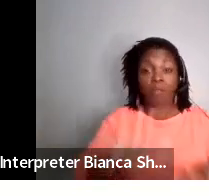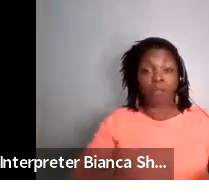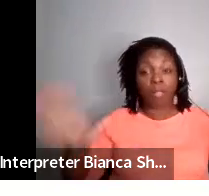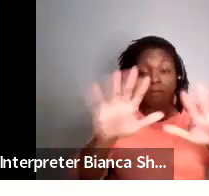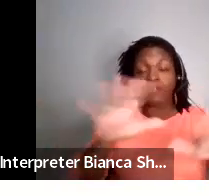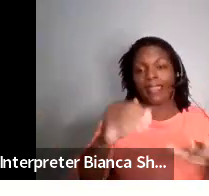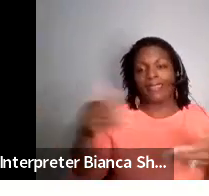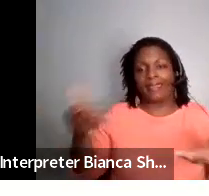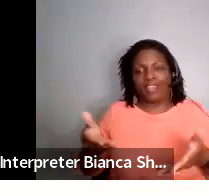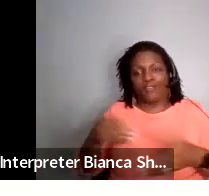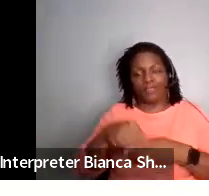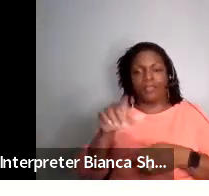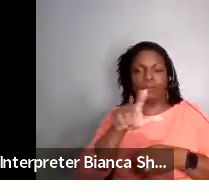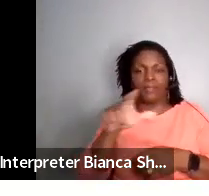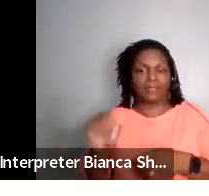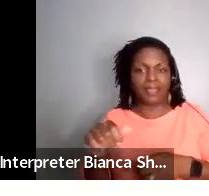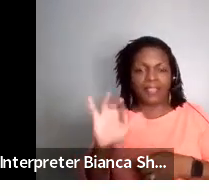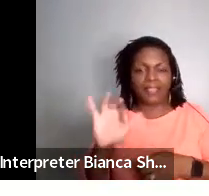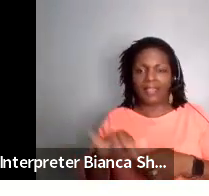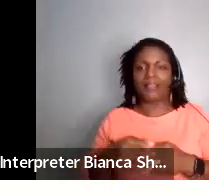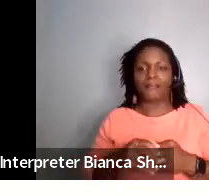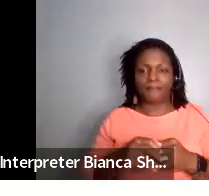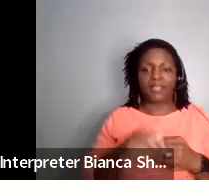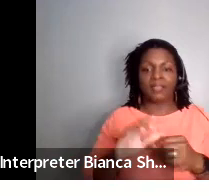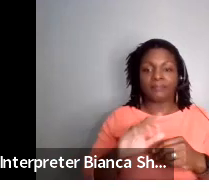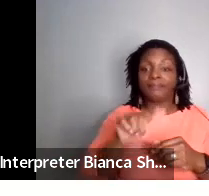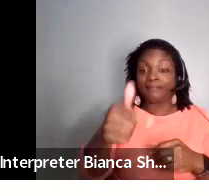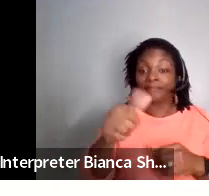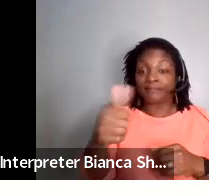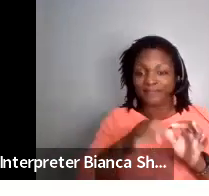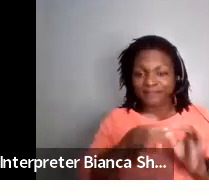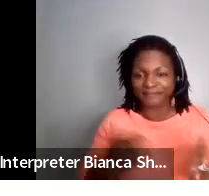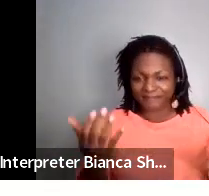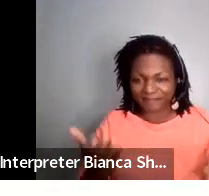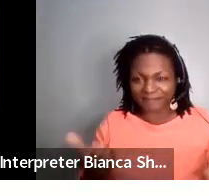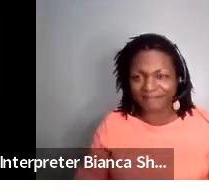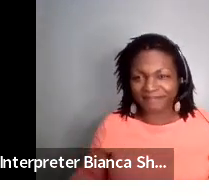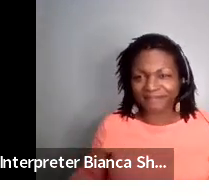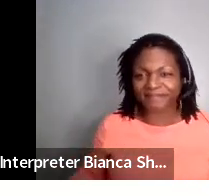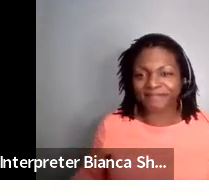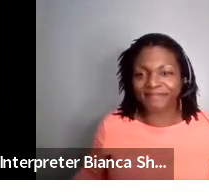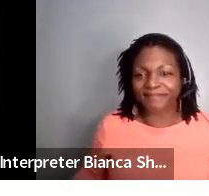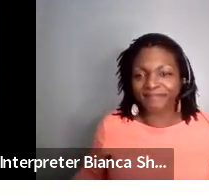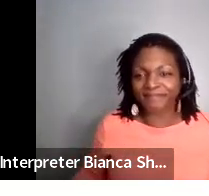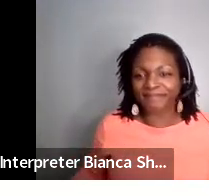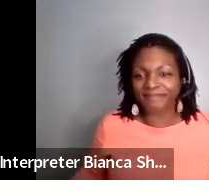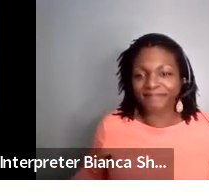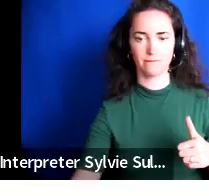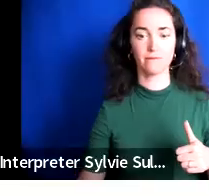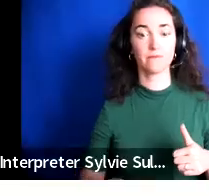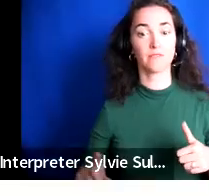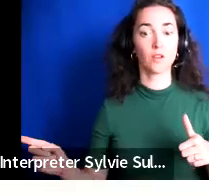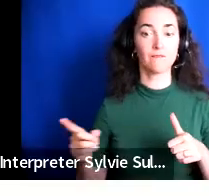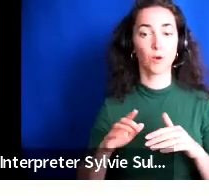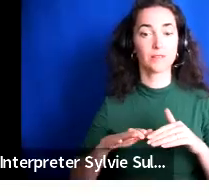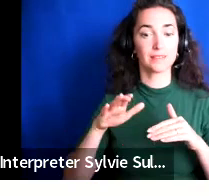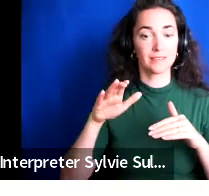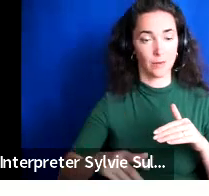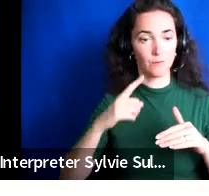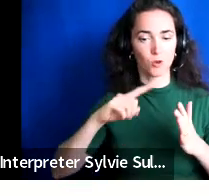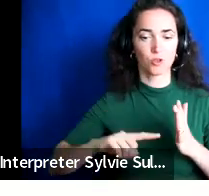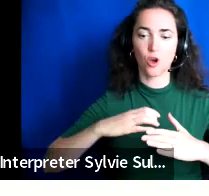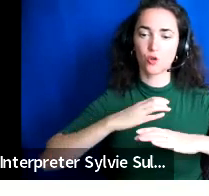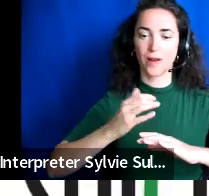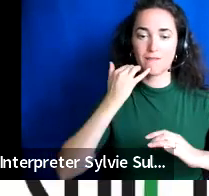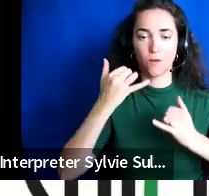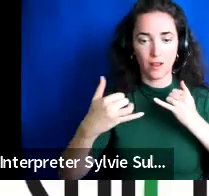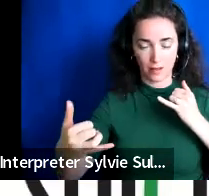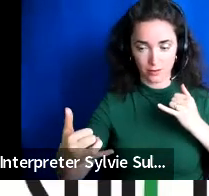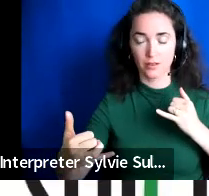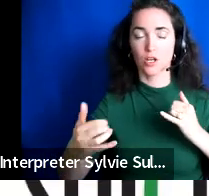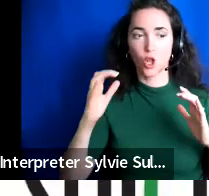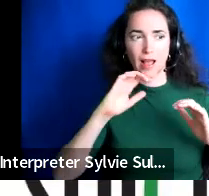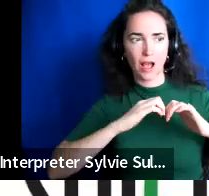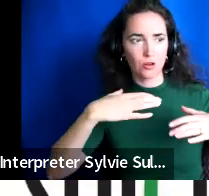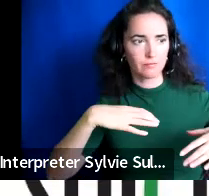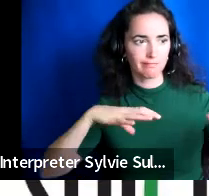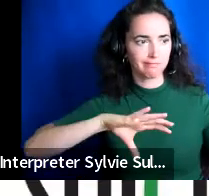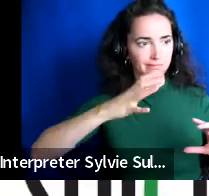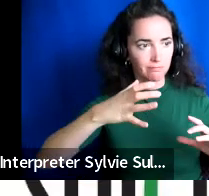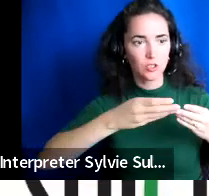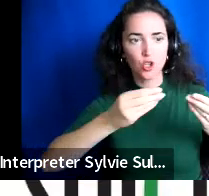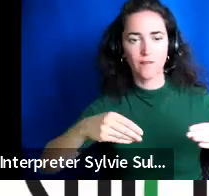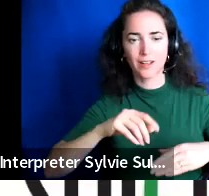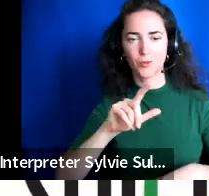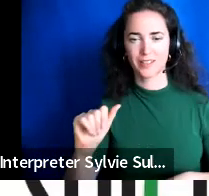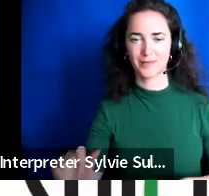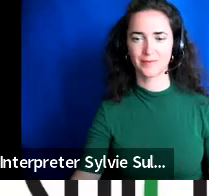It is the first step for developing the 9, 8, 8 line, and looking at a new crisis response system for Louisiana